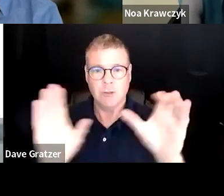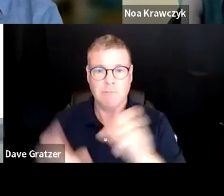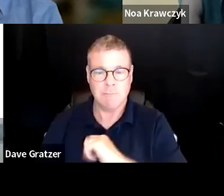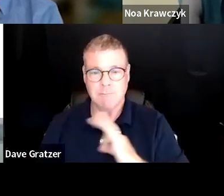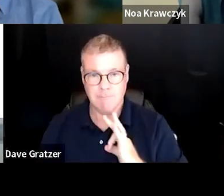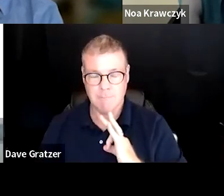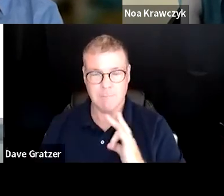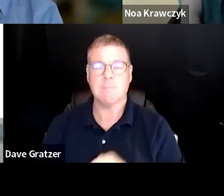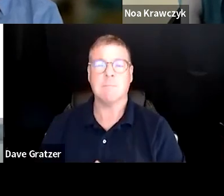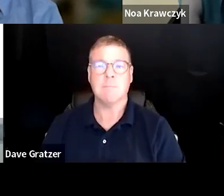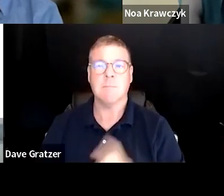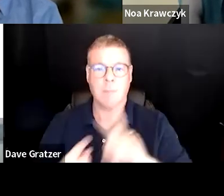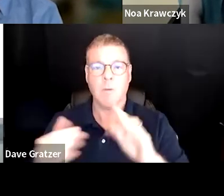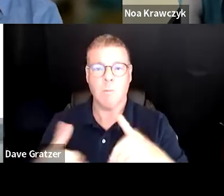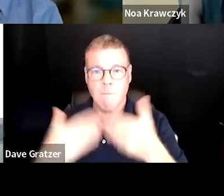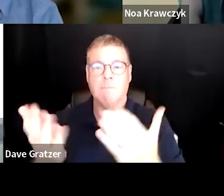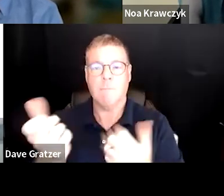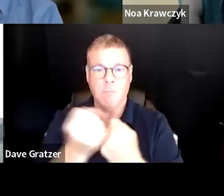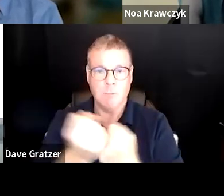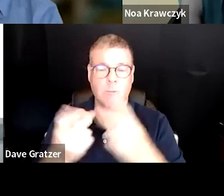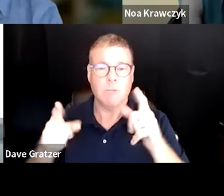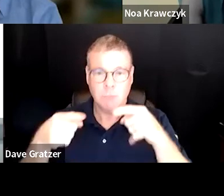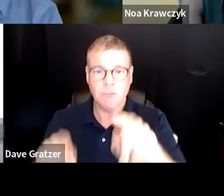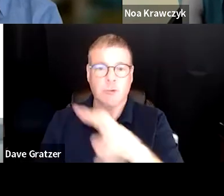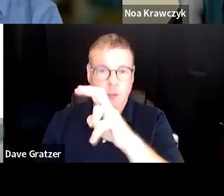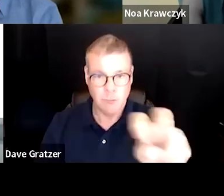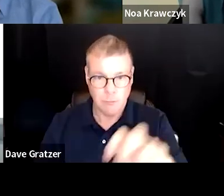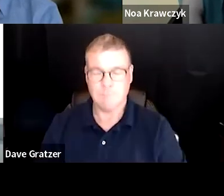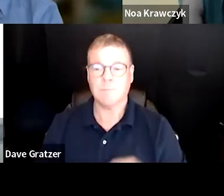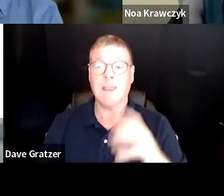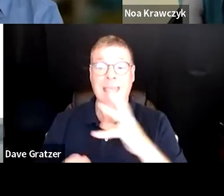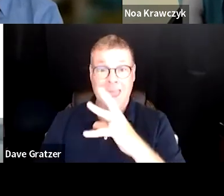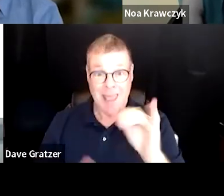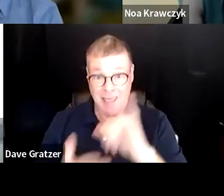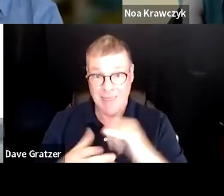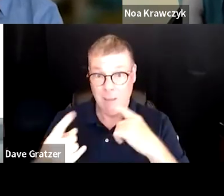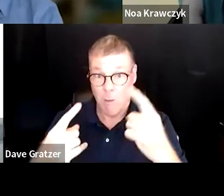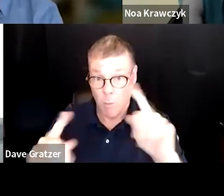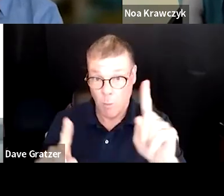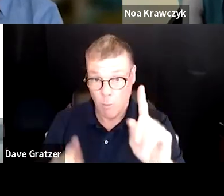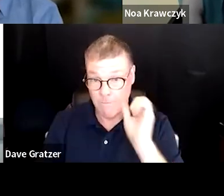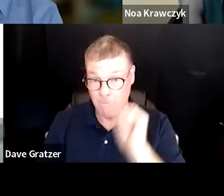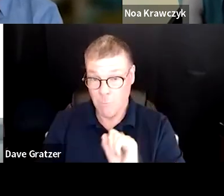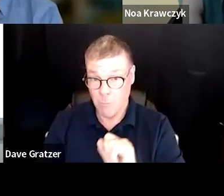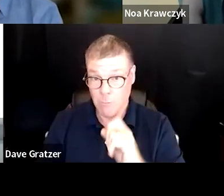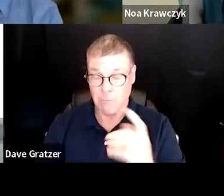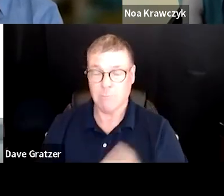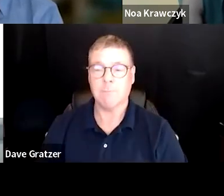to provide support during transitions? And is this workforce being fully utilized? So I would open that up